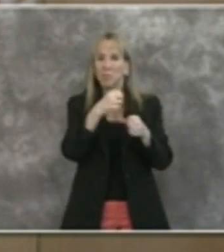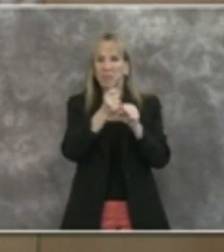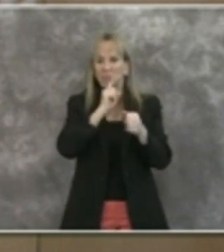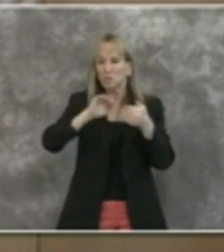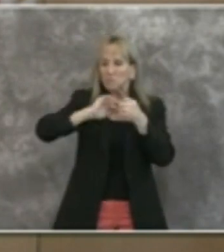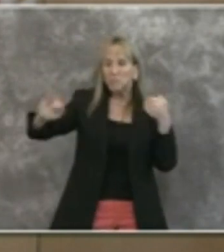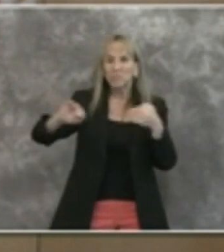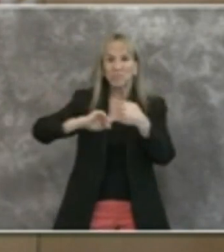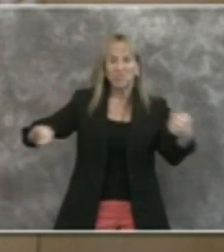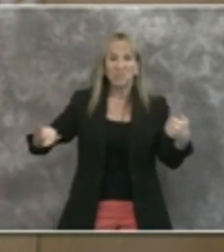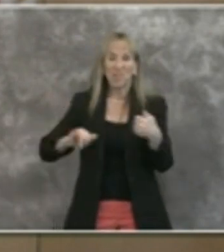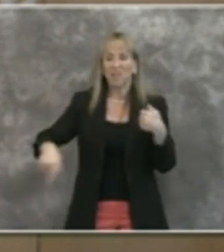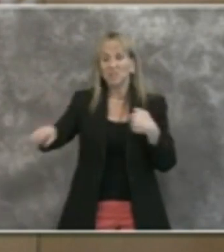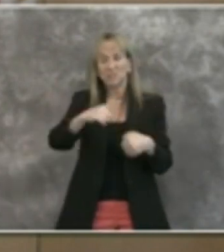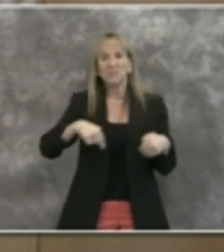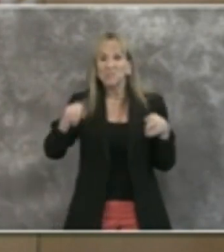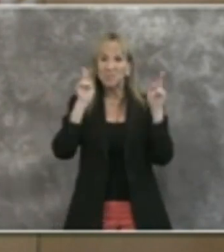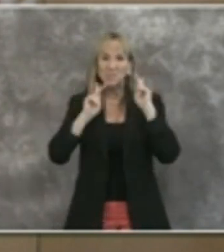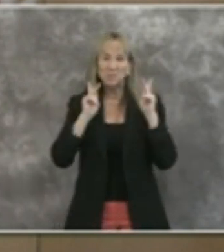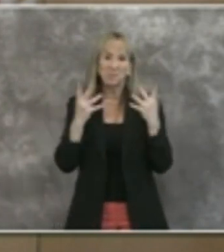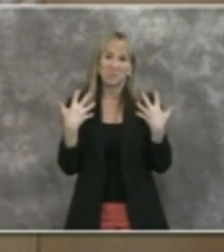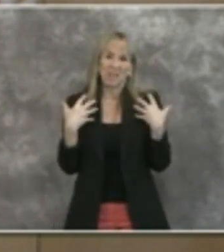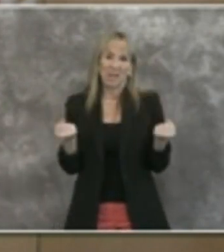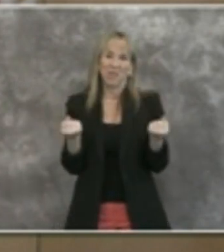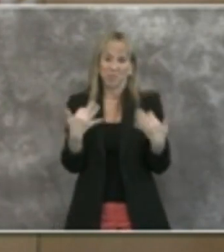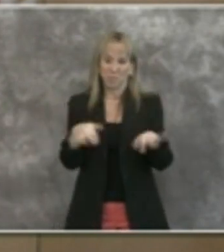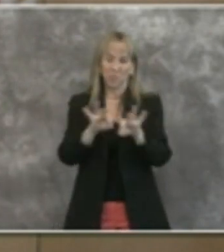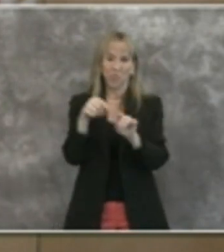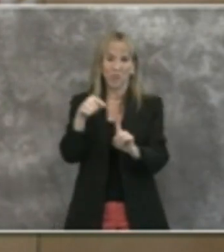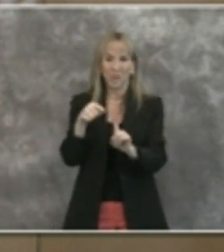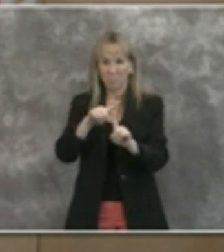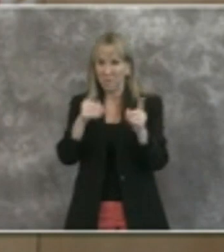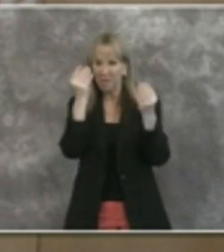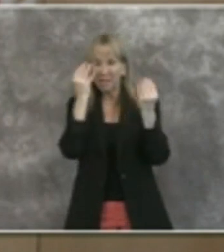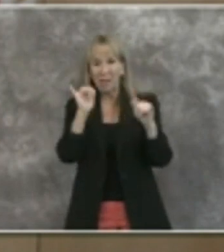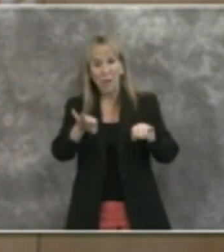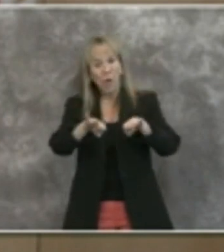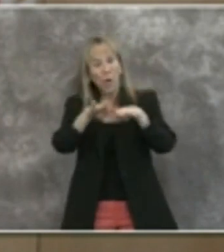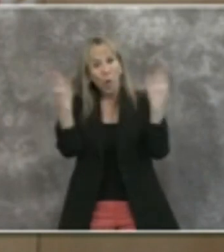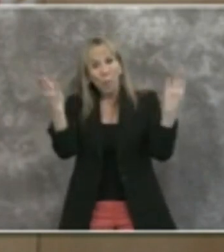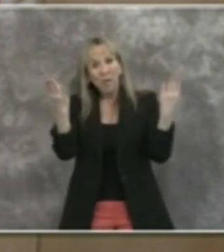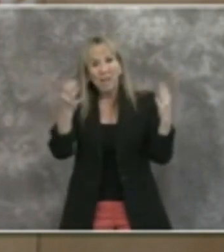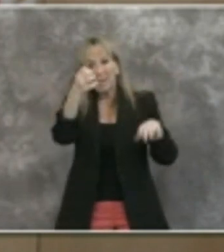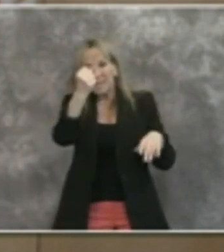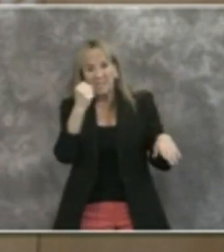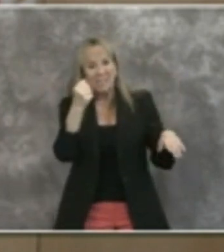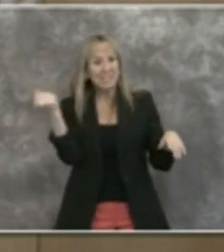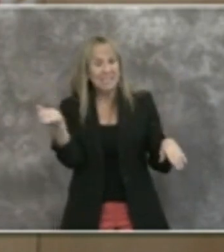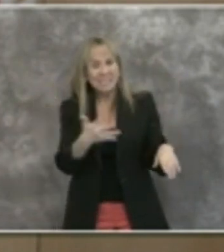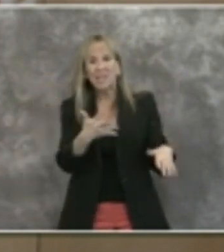WE'RE DOING AT THIS POINT IN TIME. SO THAT'S WHAT WE'RE DOING. AND THAT'S WHAT WE HOPE